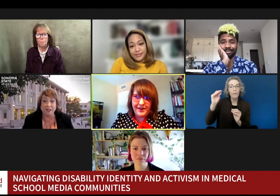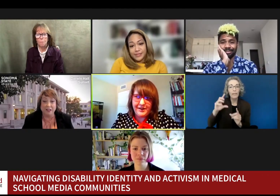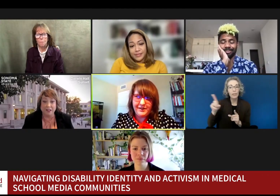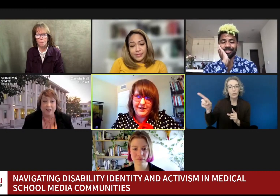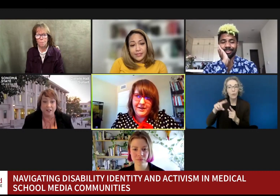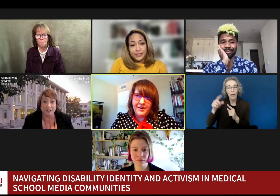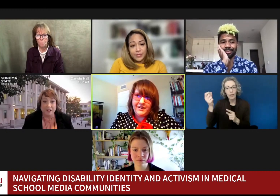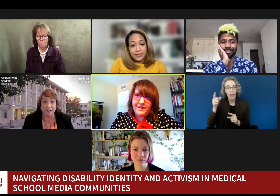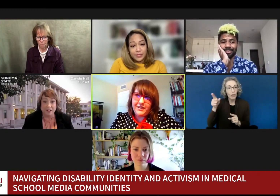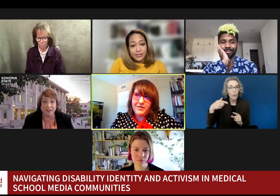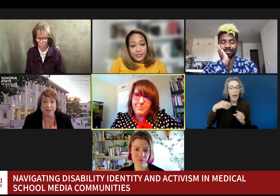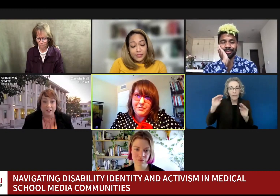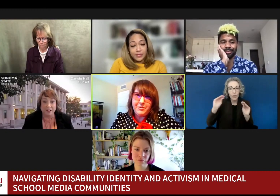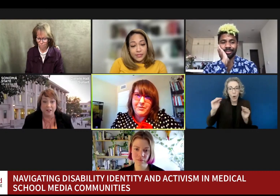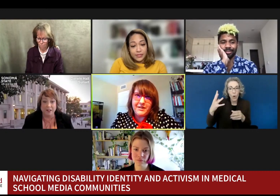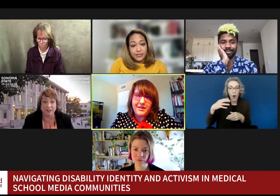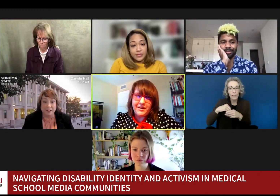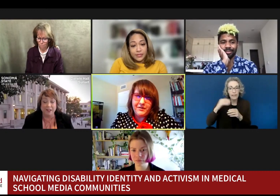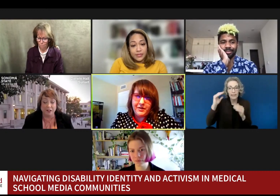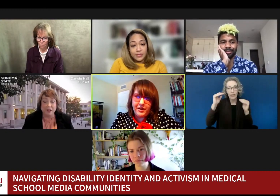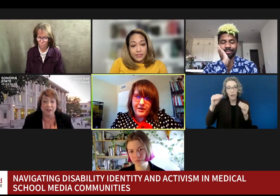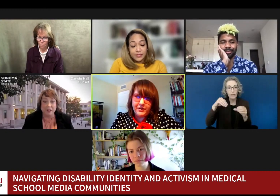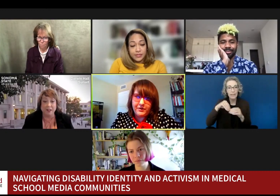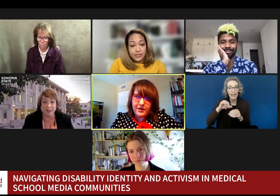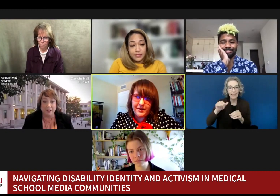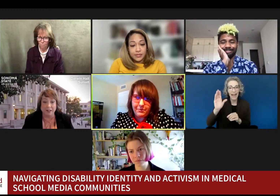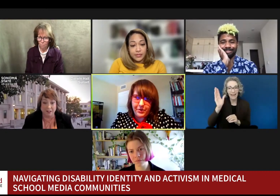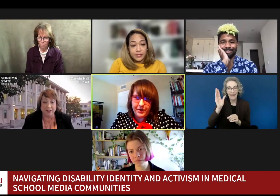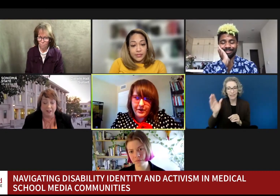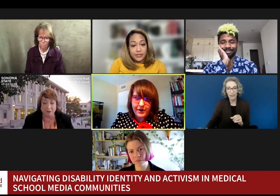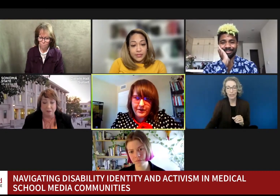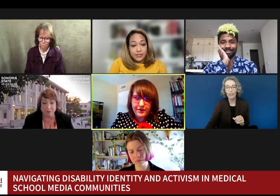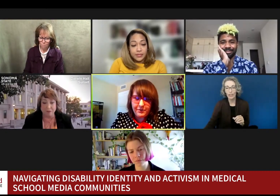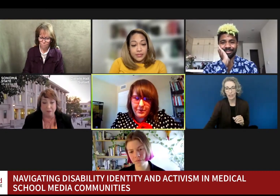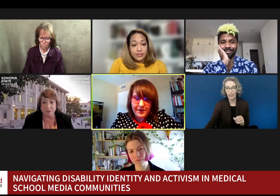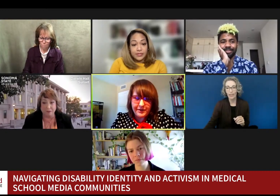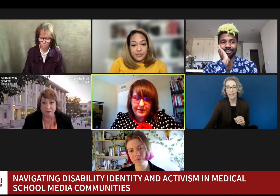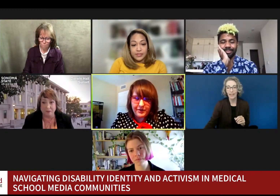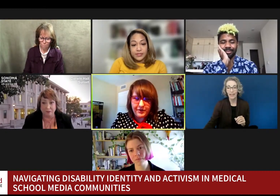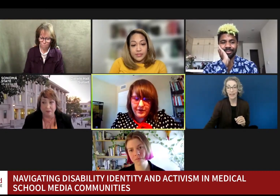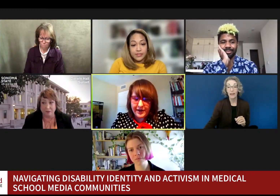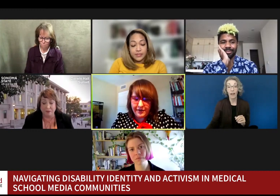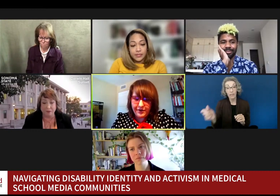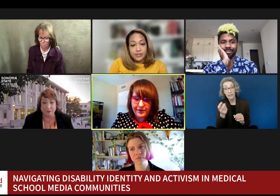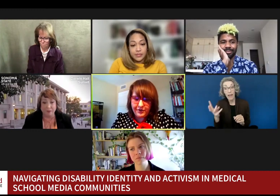And there's multiple ways I could have gotten the same point across. But because I was a student,